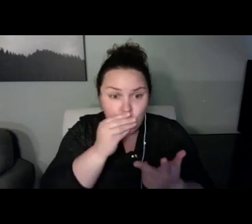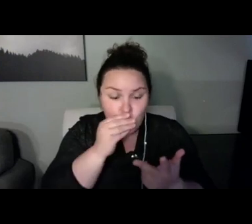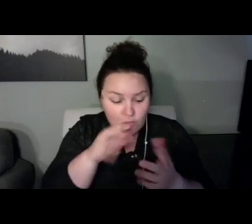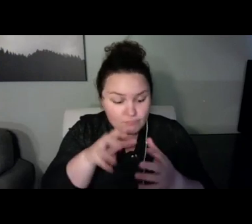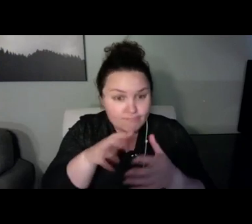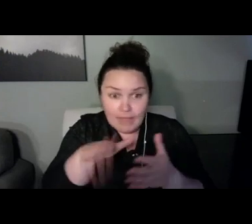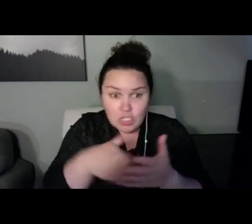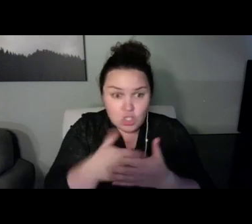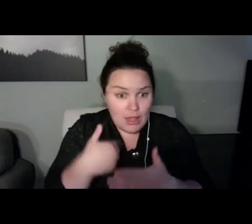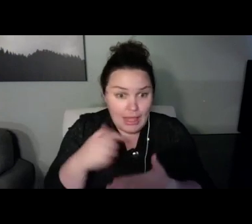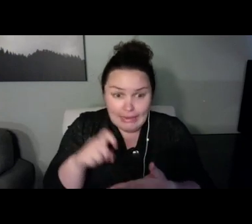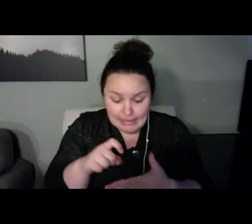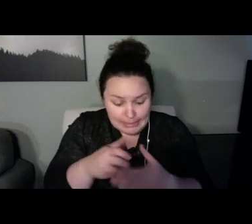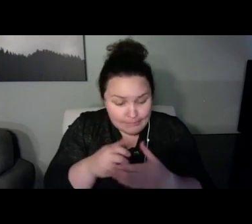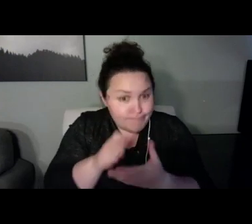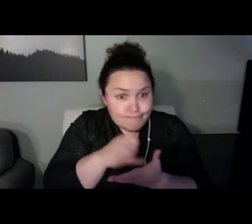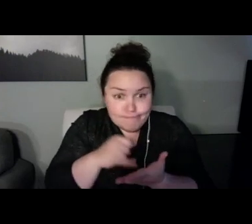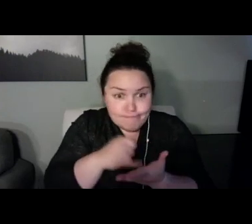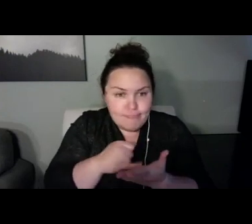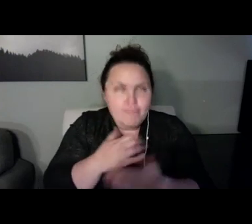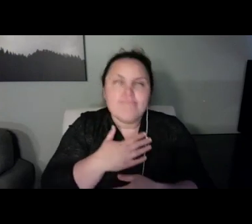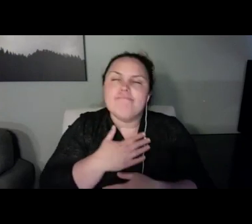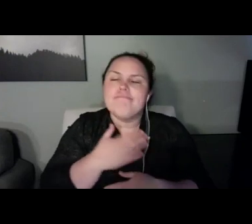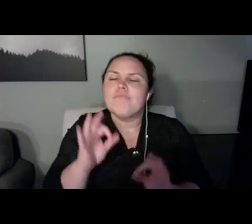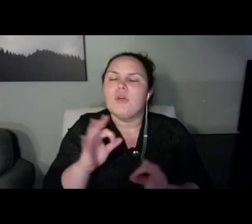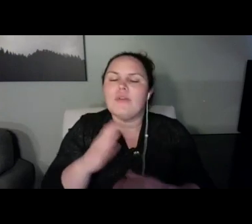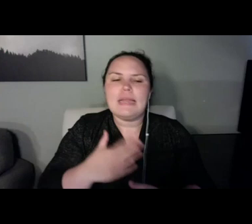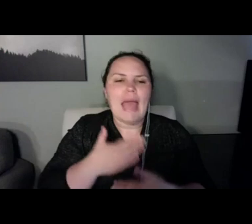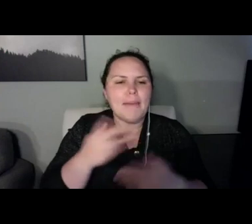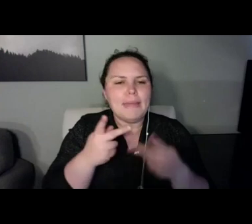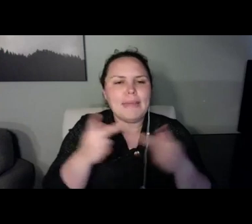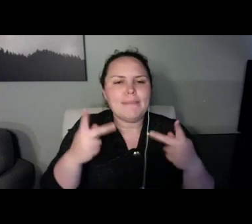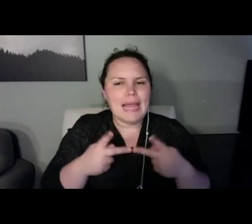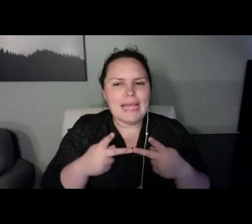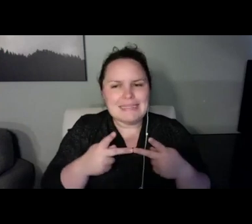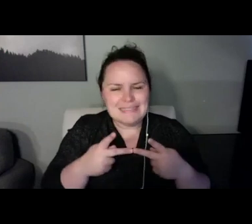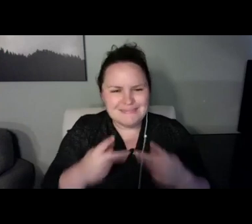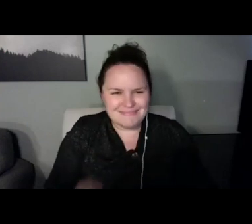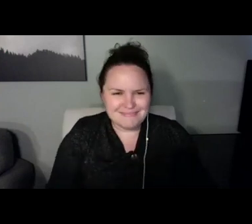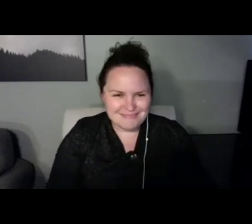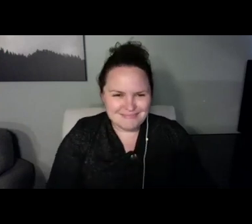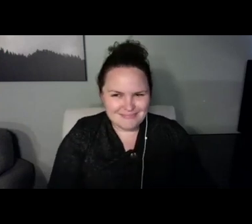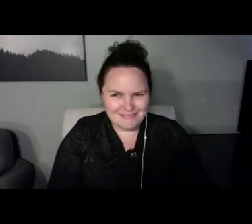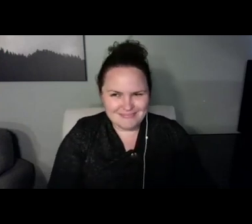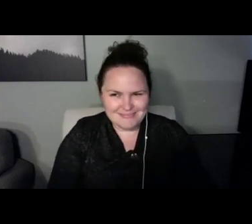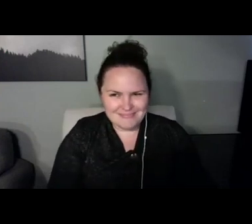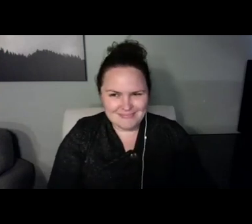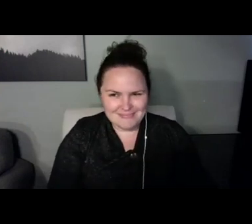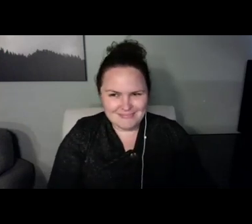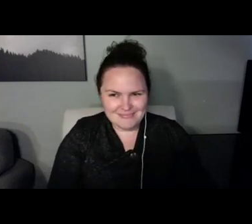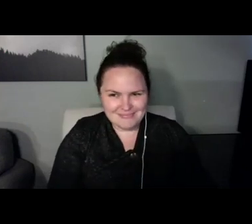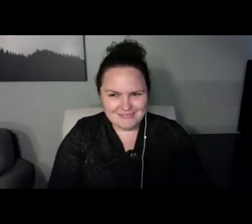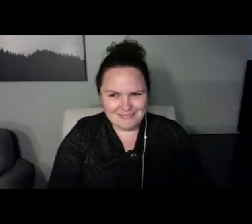Ah, that's my happy place.